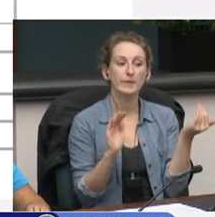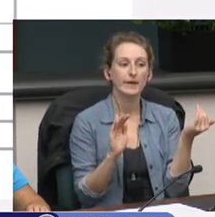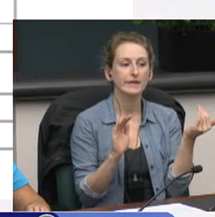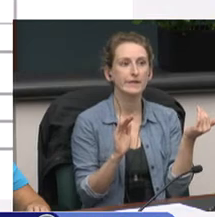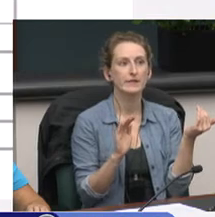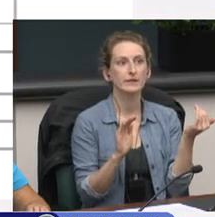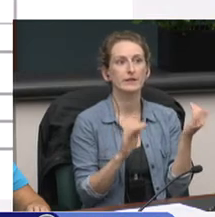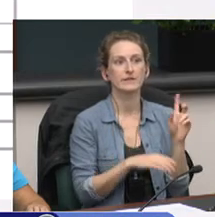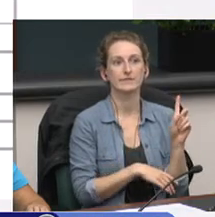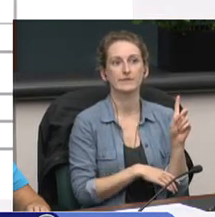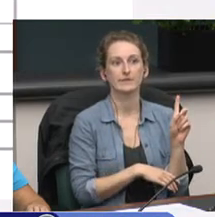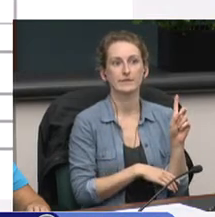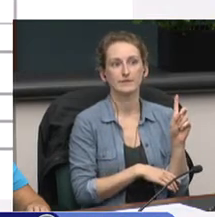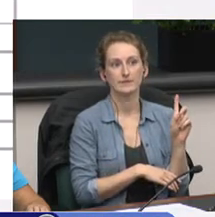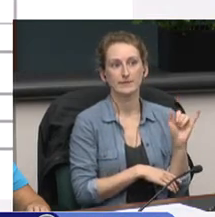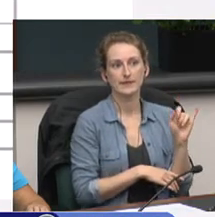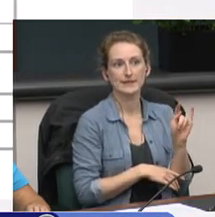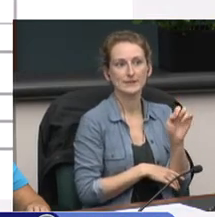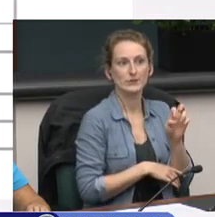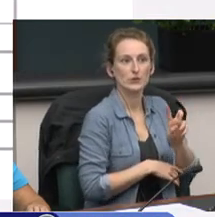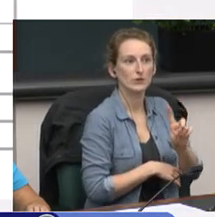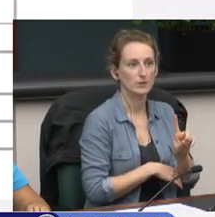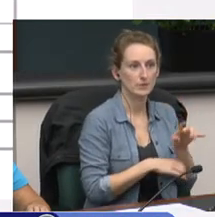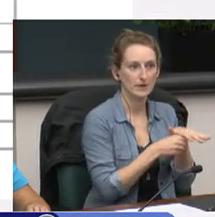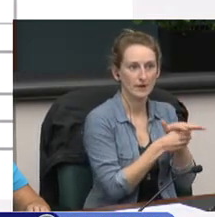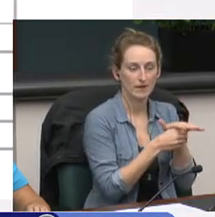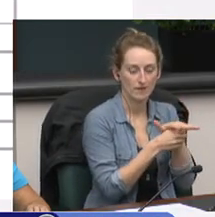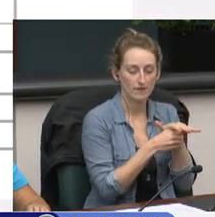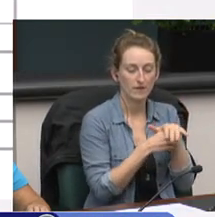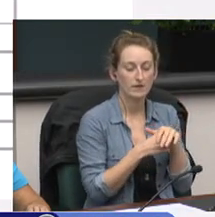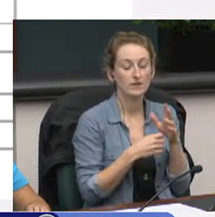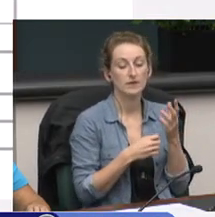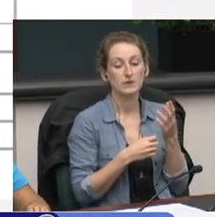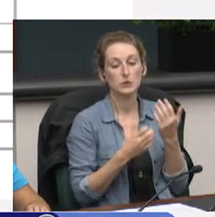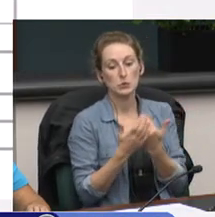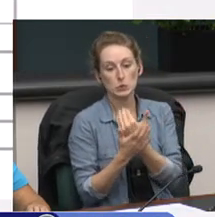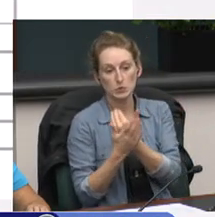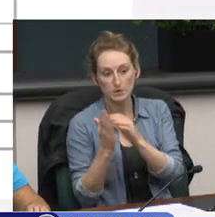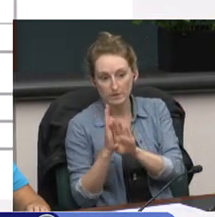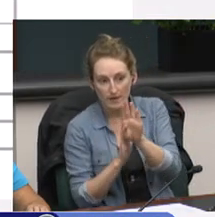have kind of new development in redevelopment situations where if it's